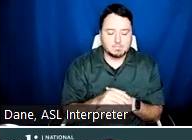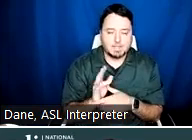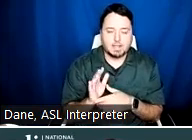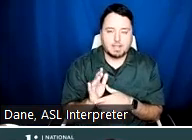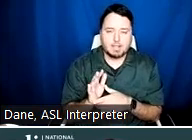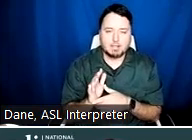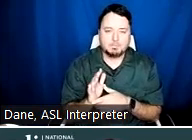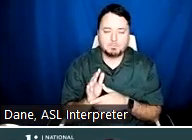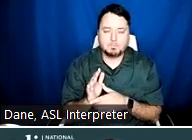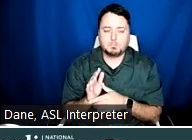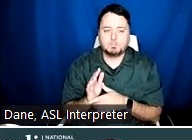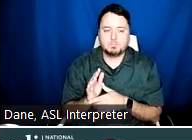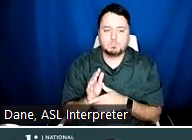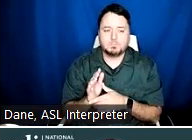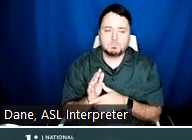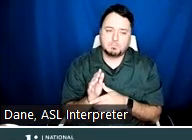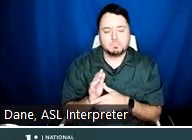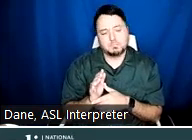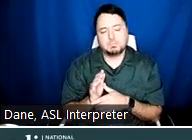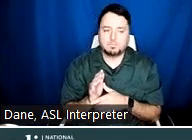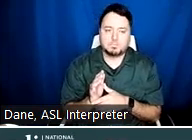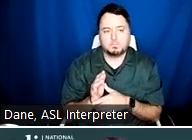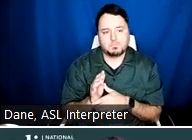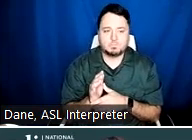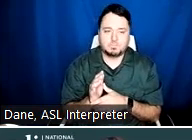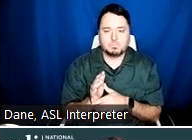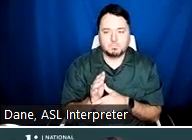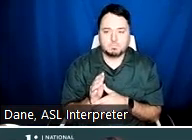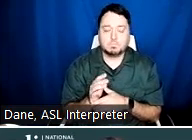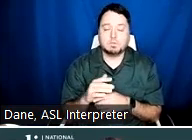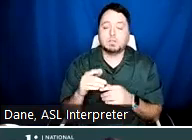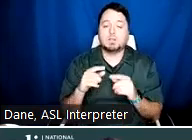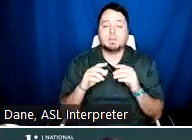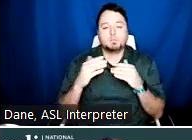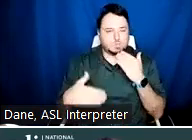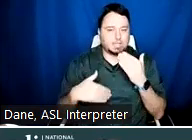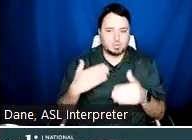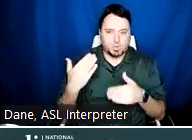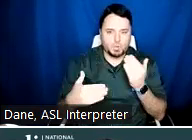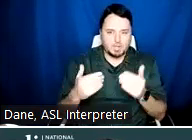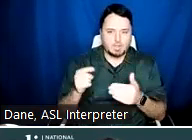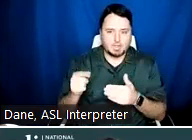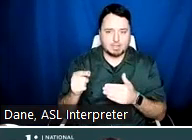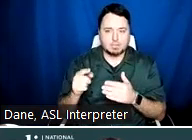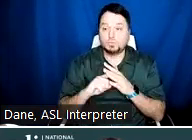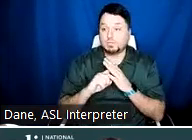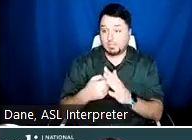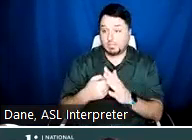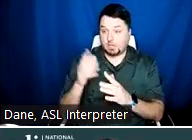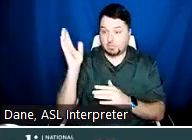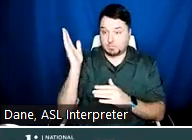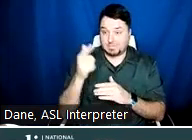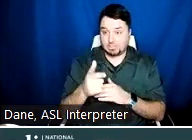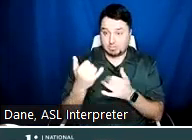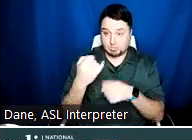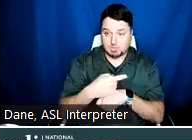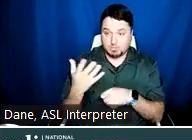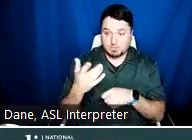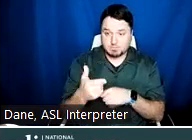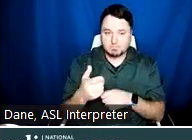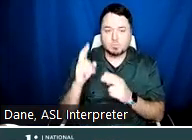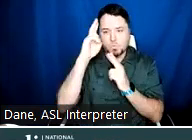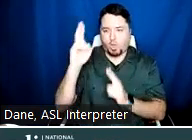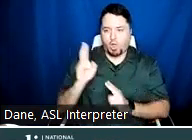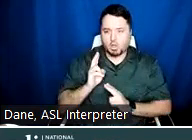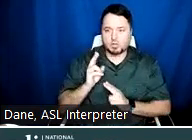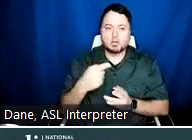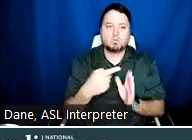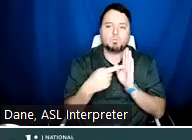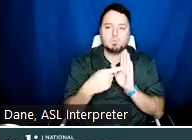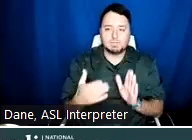So as we kick off our presentation today we are very honored to have represented from the White